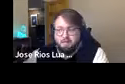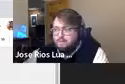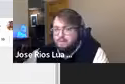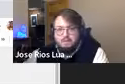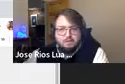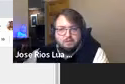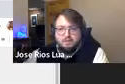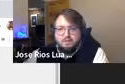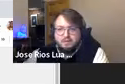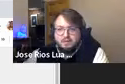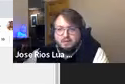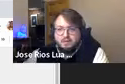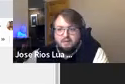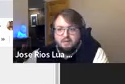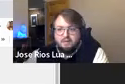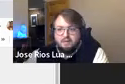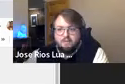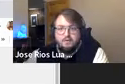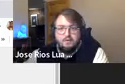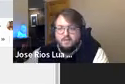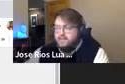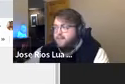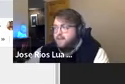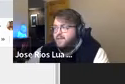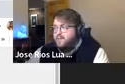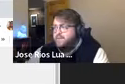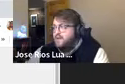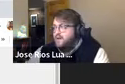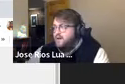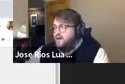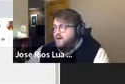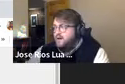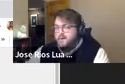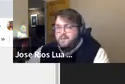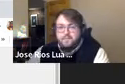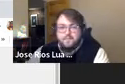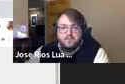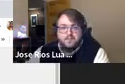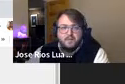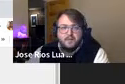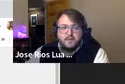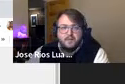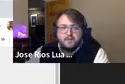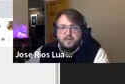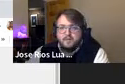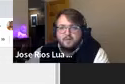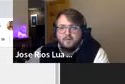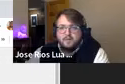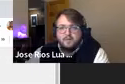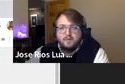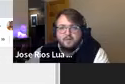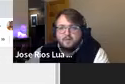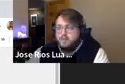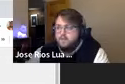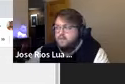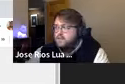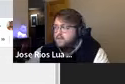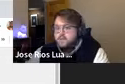try and share my screen. Perfect. Great.